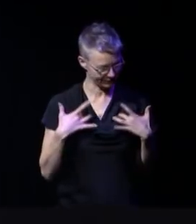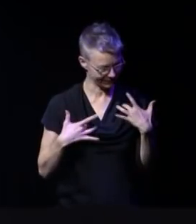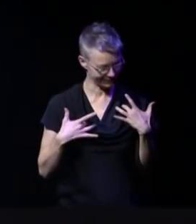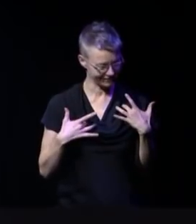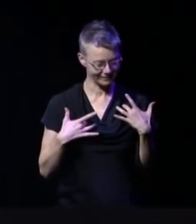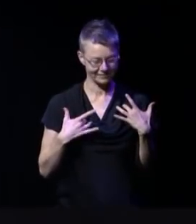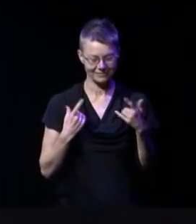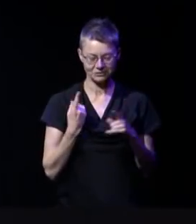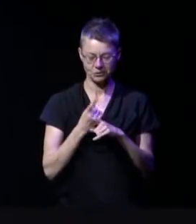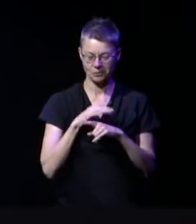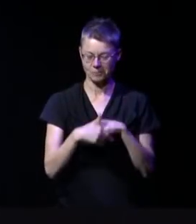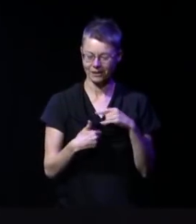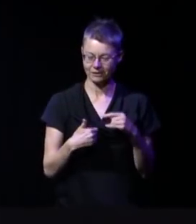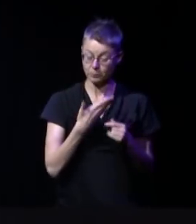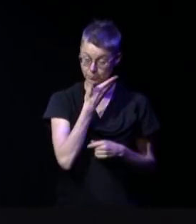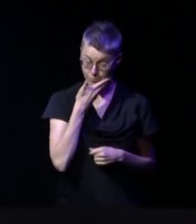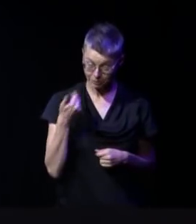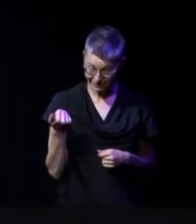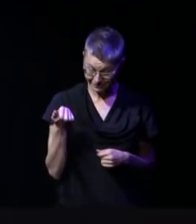to talk about the importance of beauty and the importance